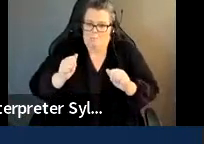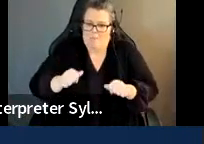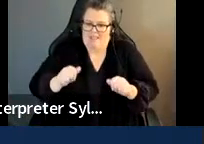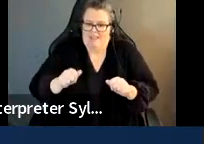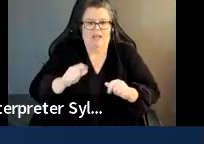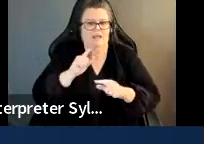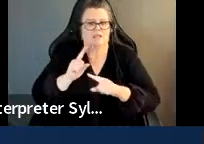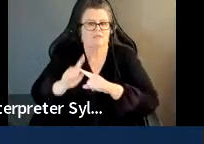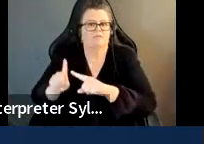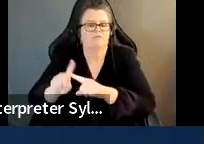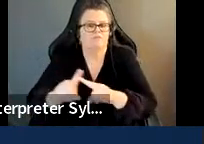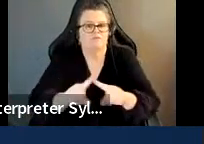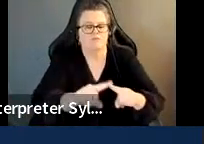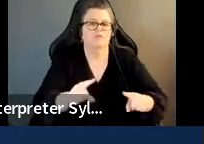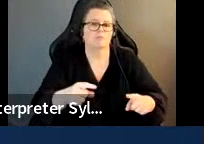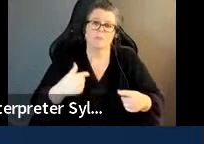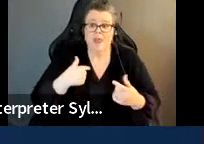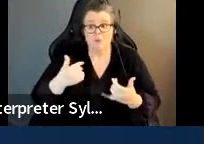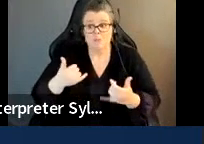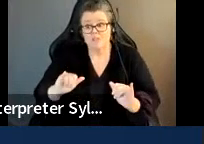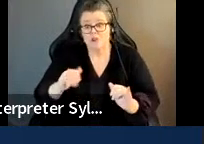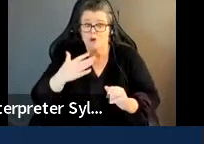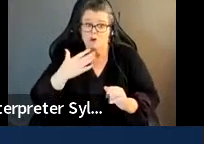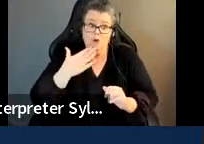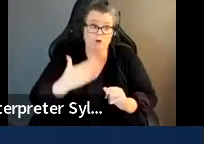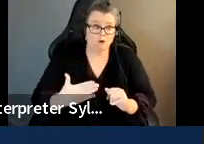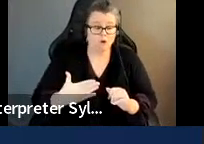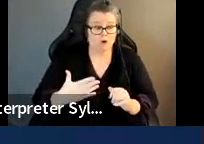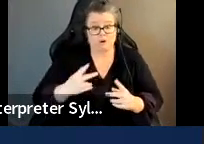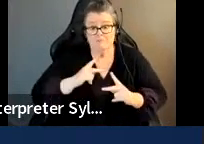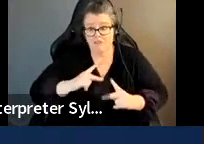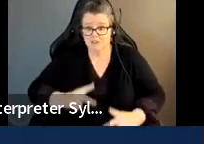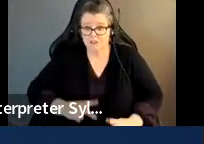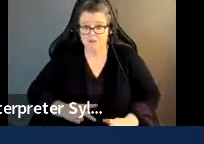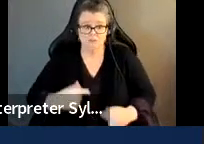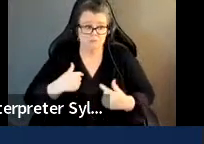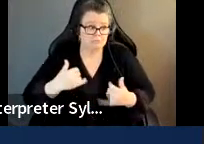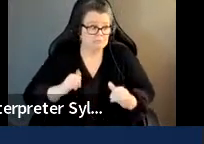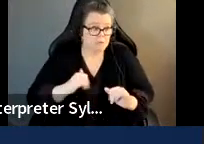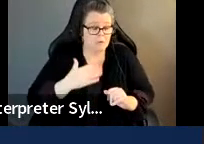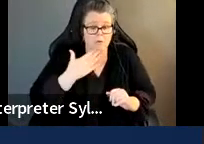I'm still in pretty good shape, but I am getting older, and I don't know, five years from now,